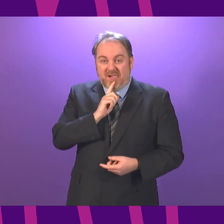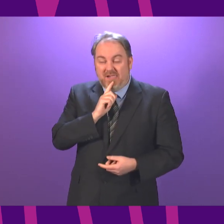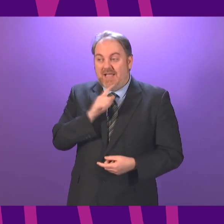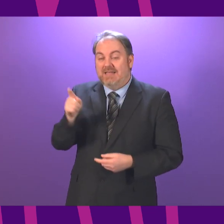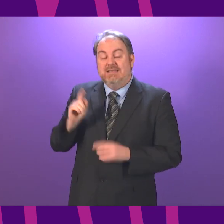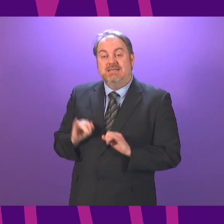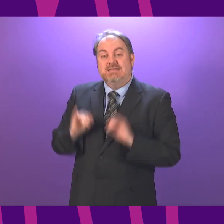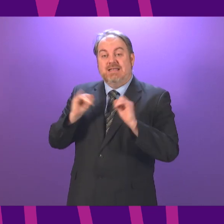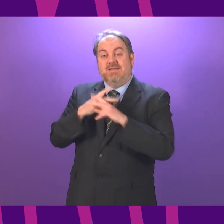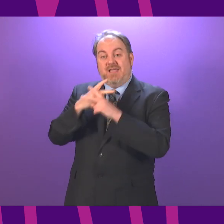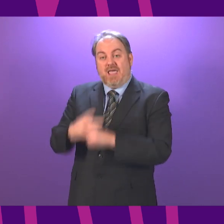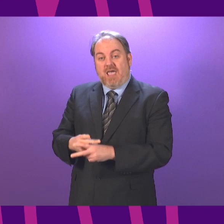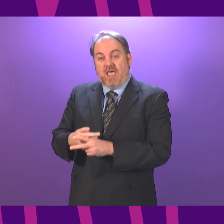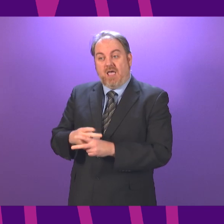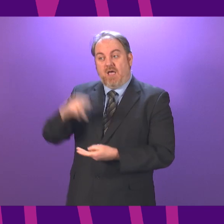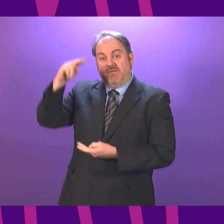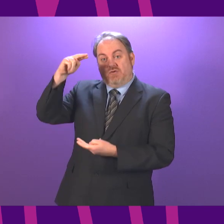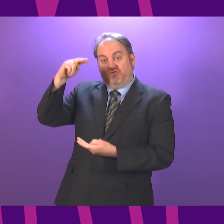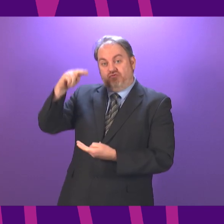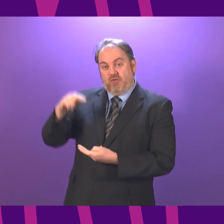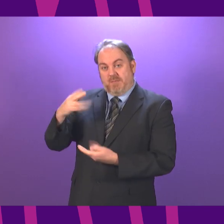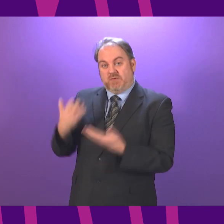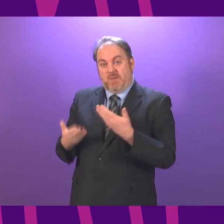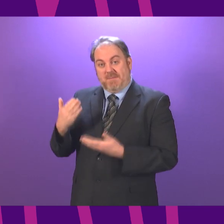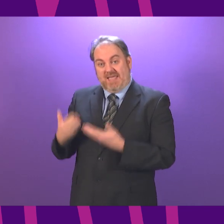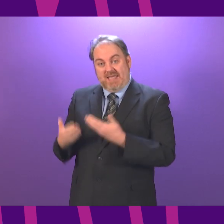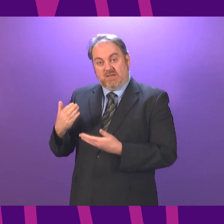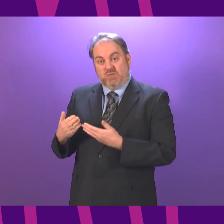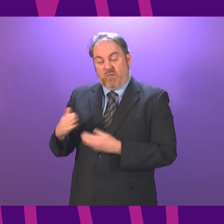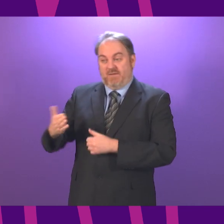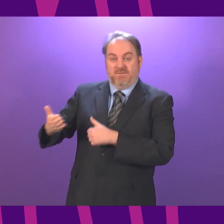care are below the first wave peak, they have almost doubled since the turn of the year. All